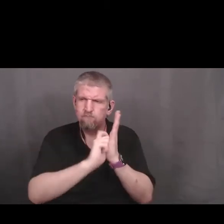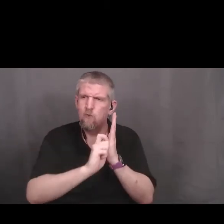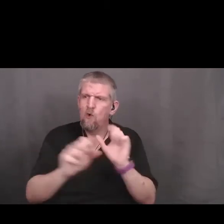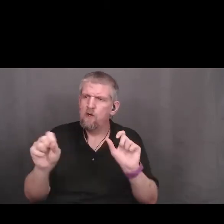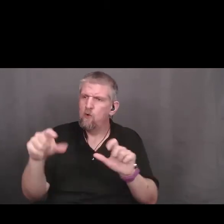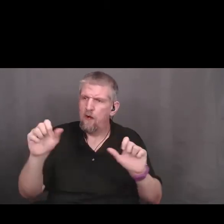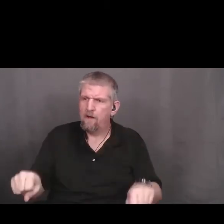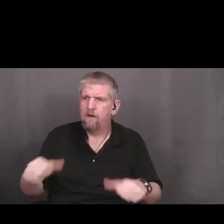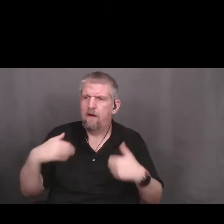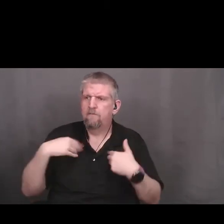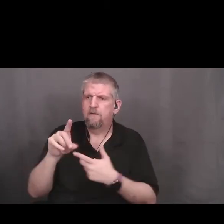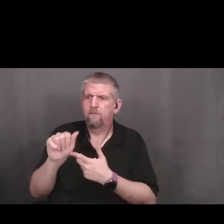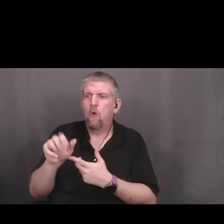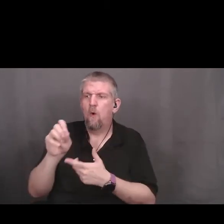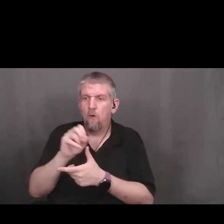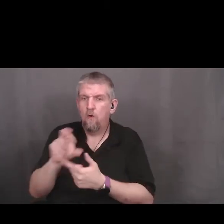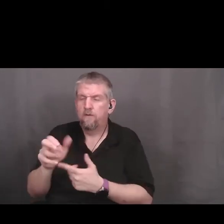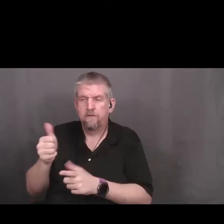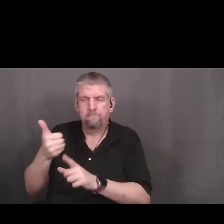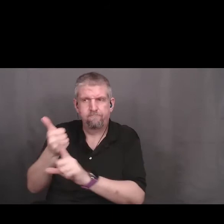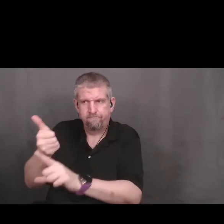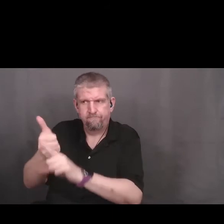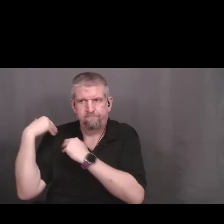or do you routinely have to request the additional form?